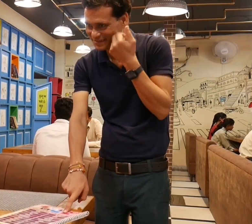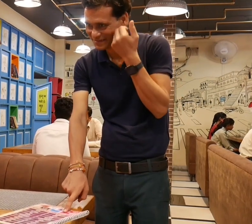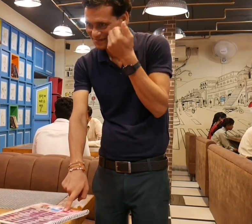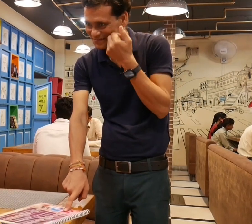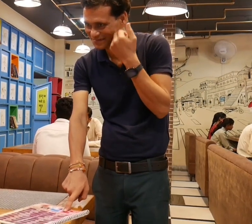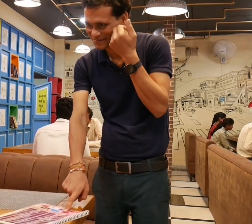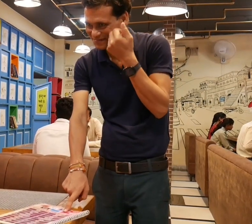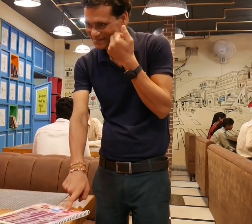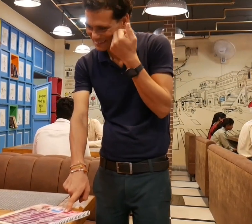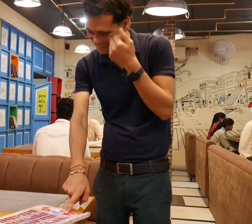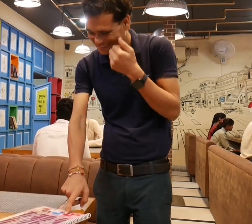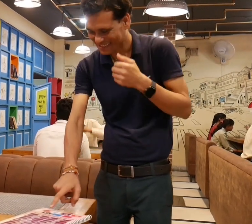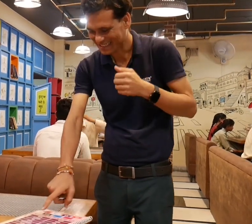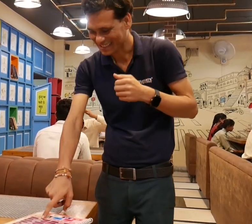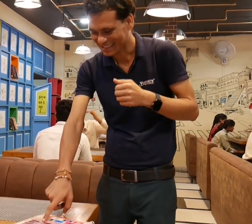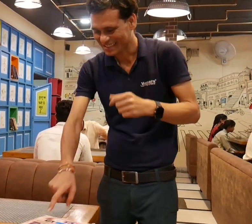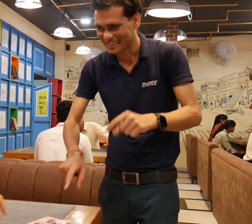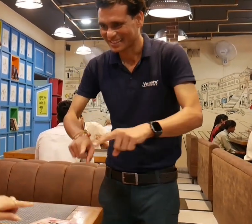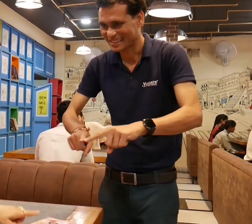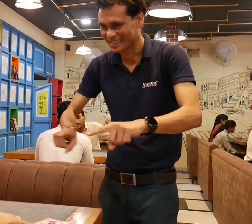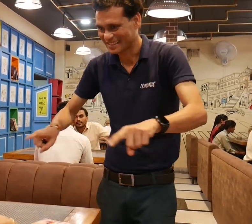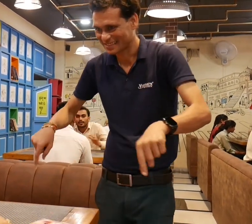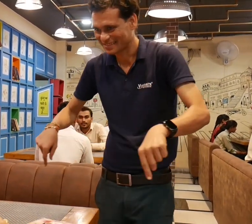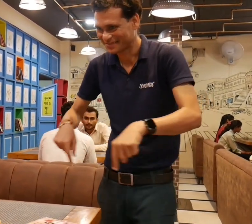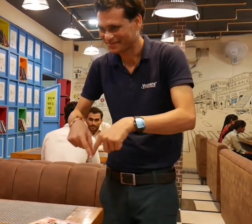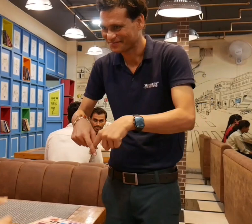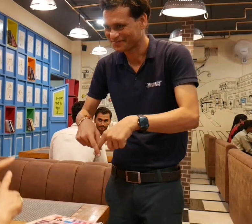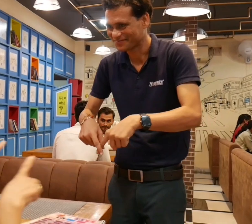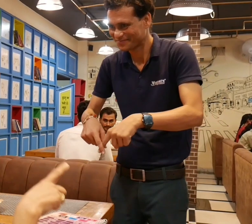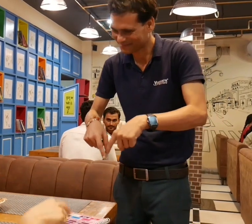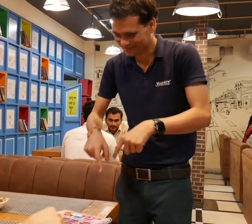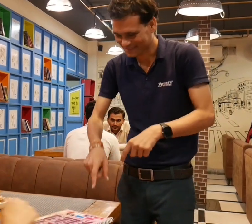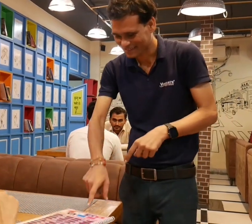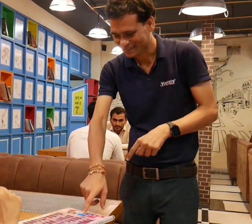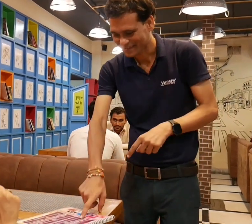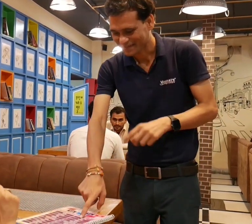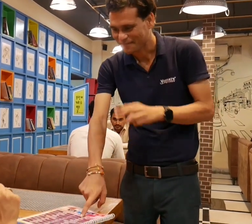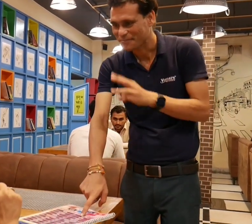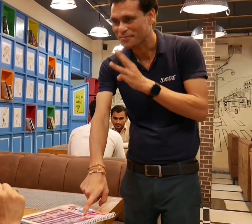Pink menu